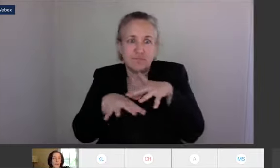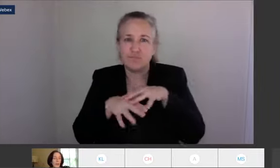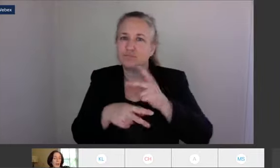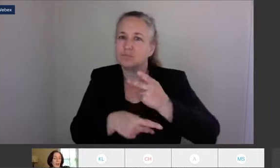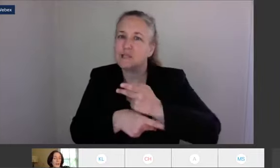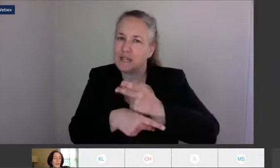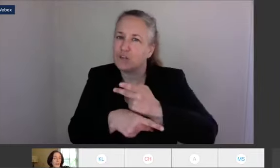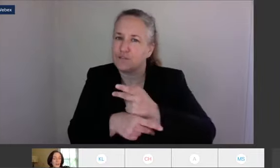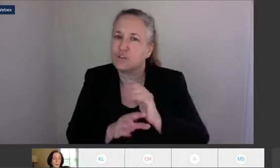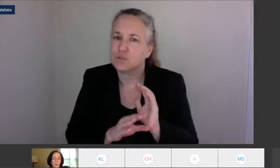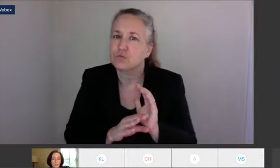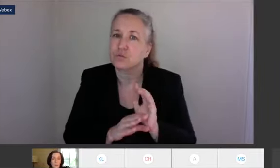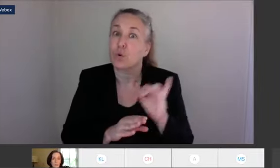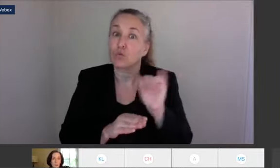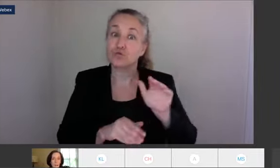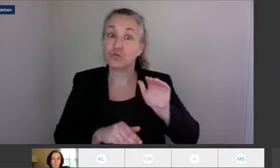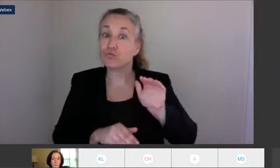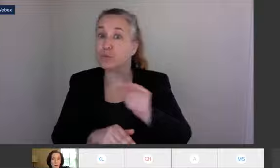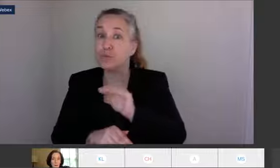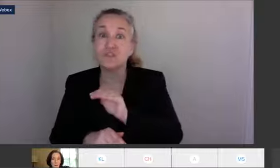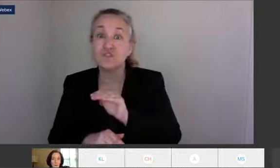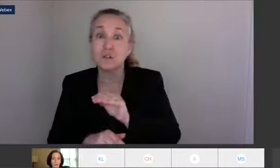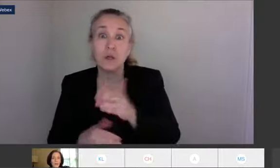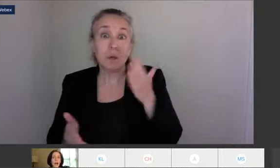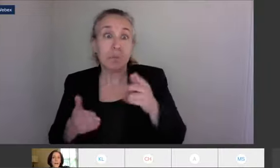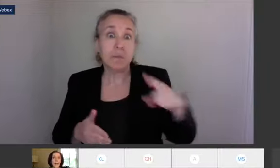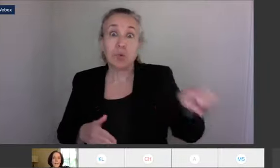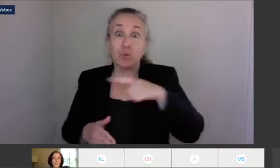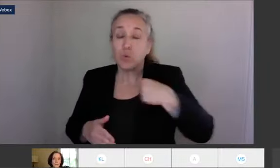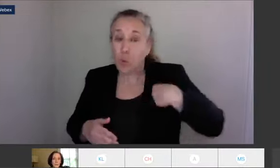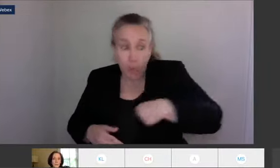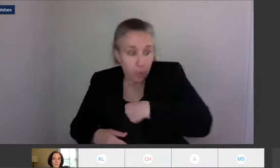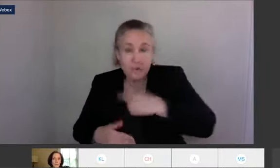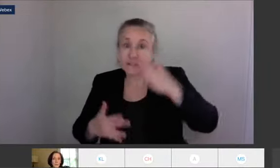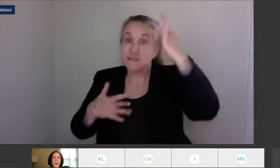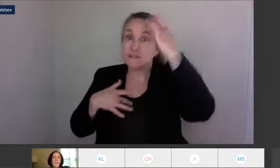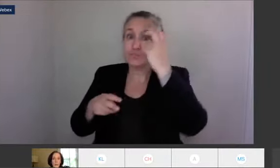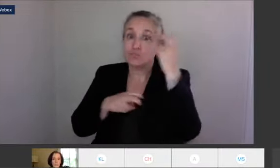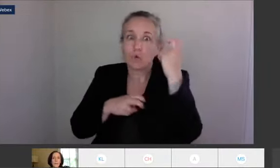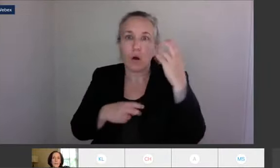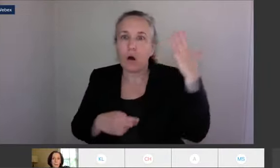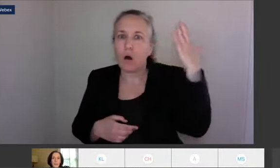that any one of us could have the virus and not have symptoms but still be